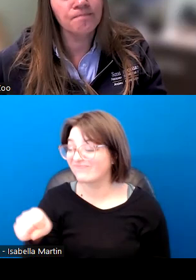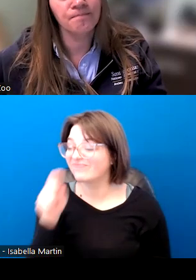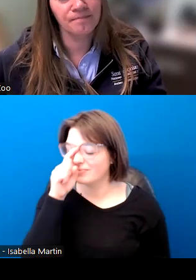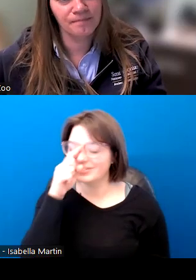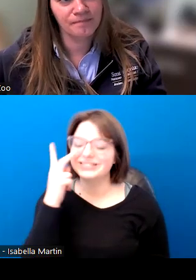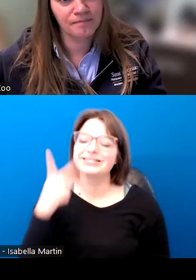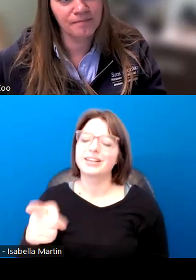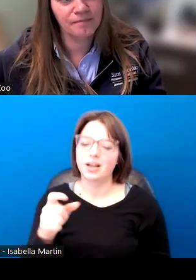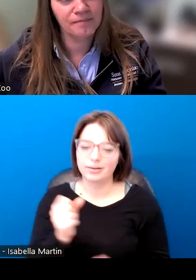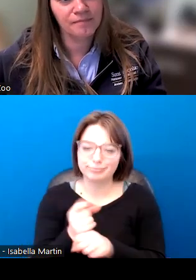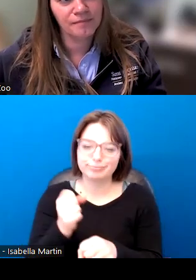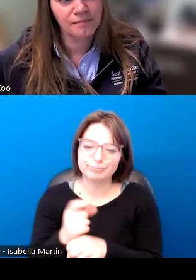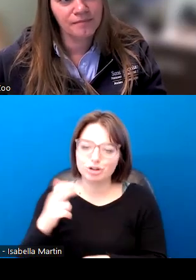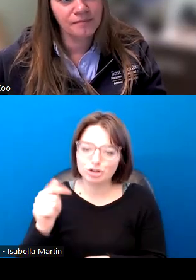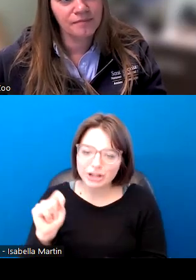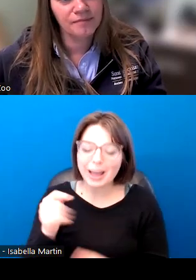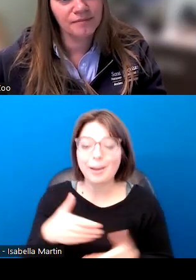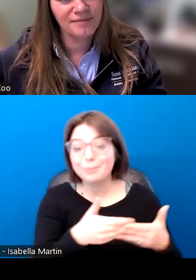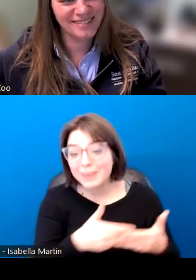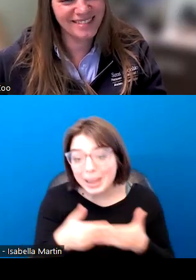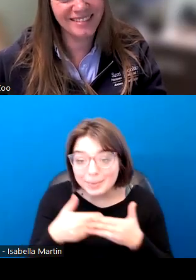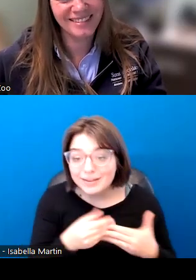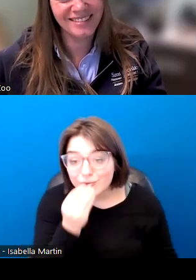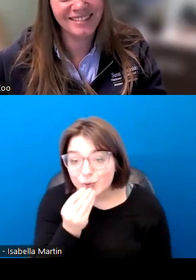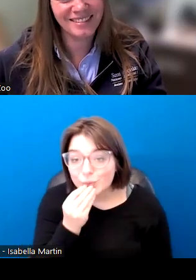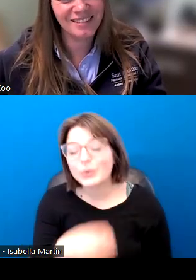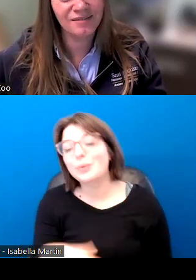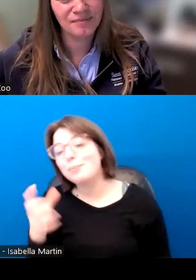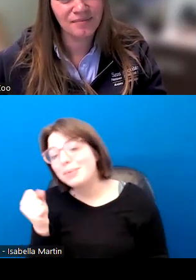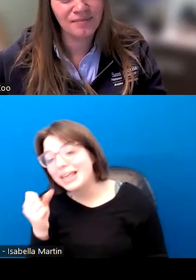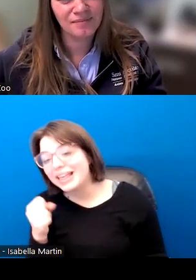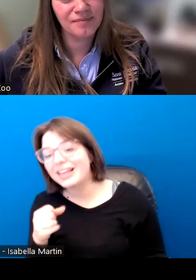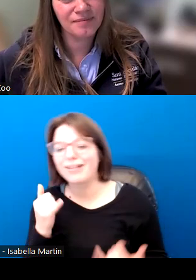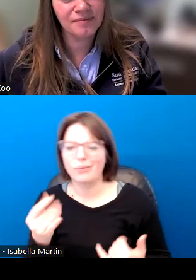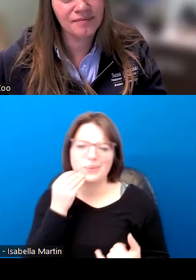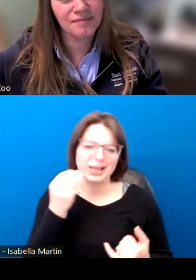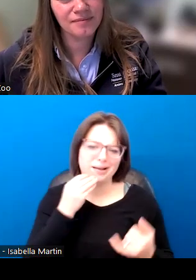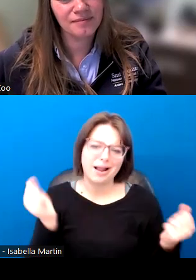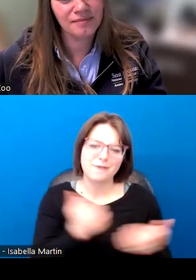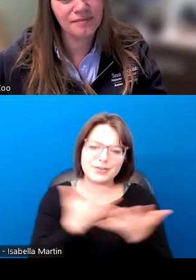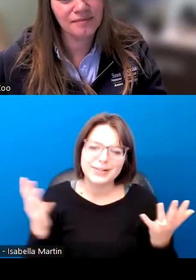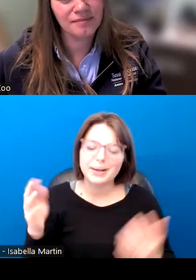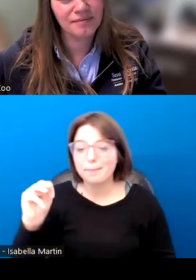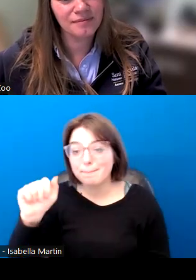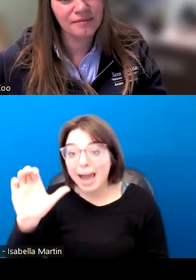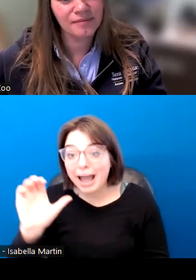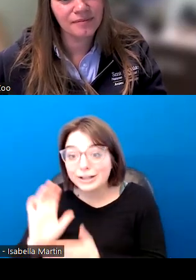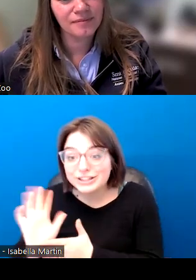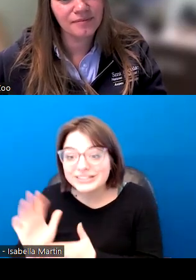milk and now they eat everything mac and cheese and mcdonald's and uh someone said that they